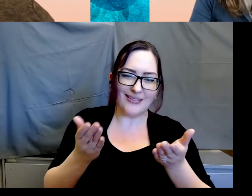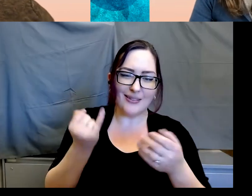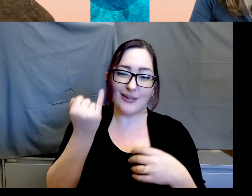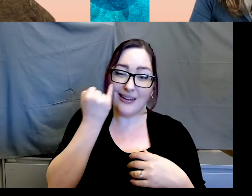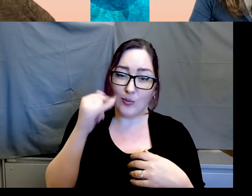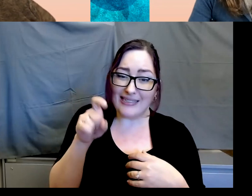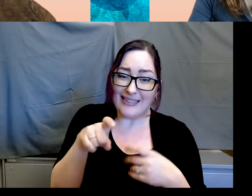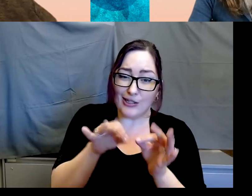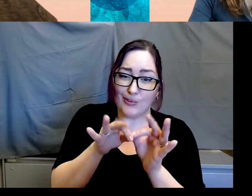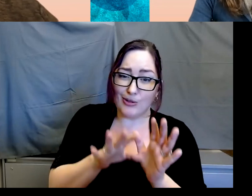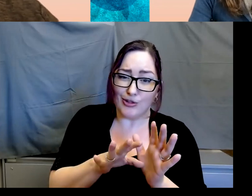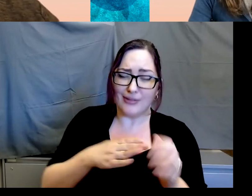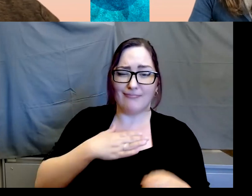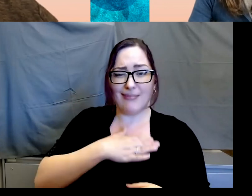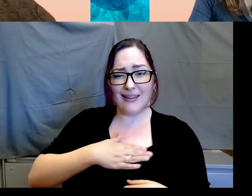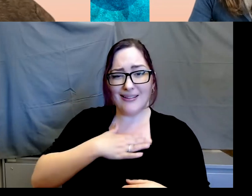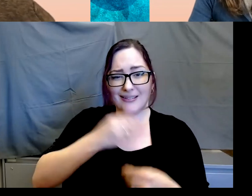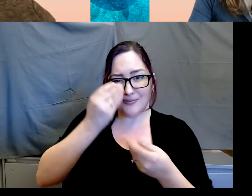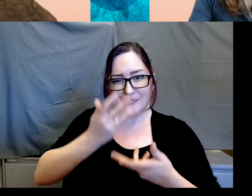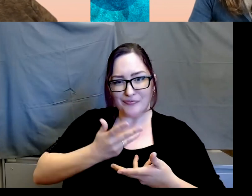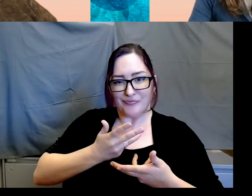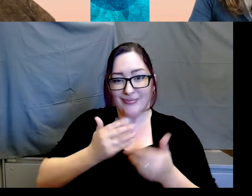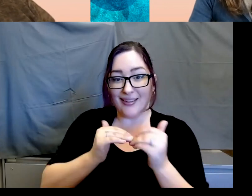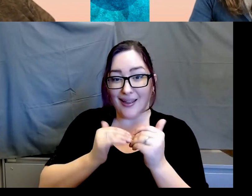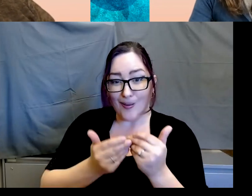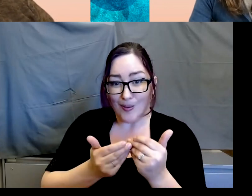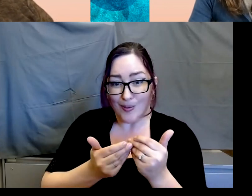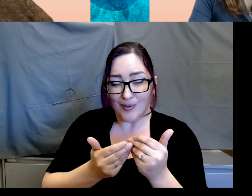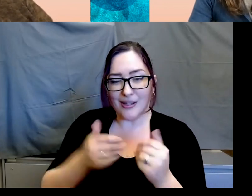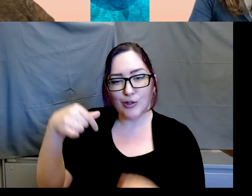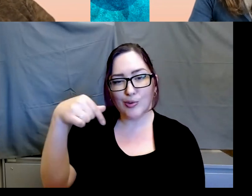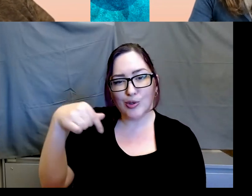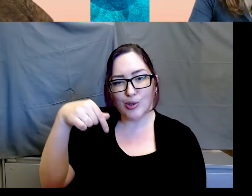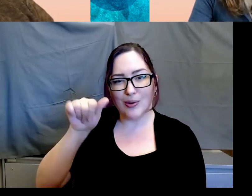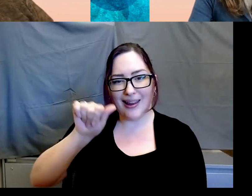please let us know by leaving us a note in the Q&A feature now,